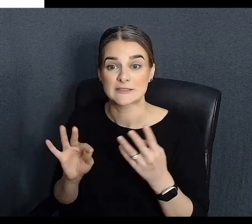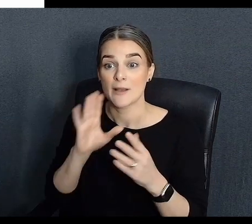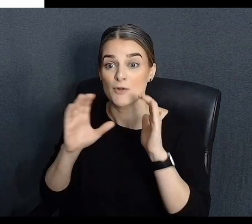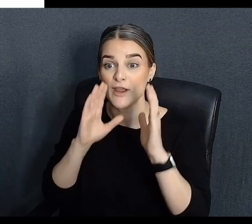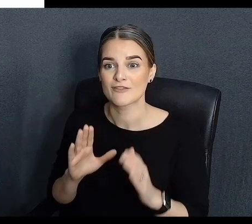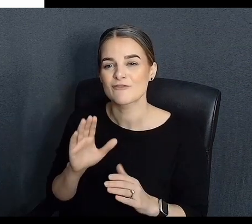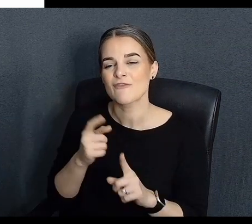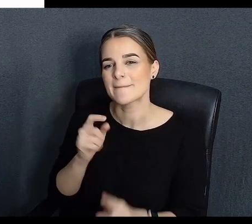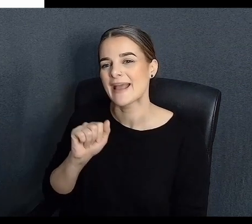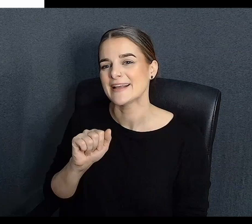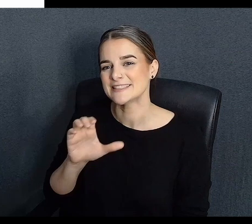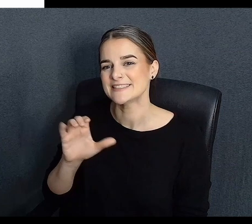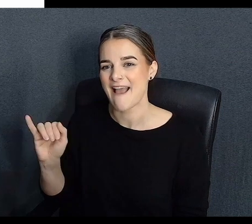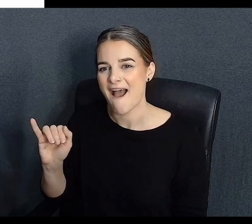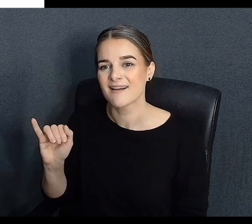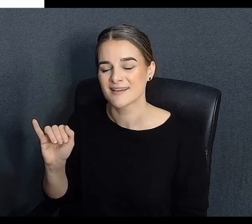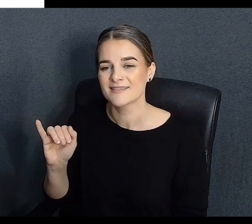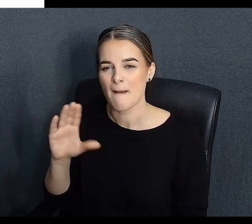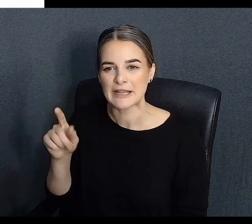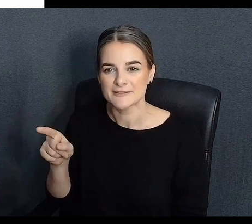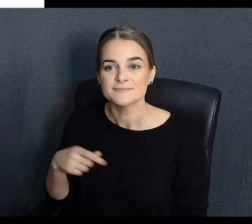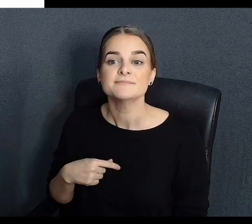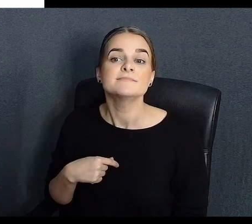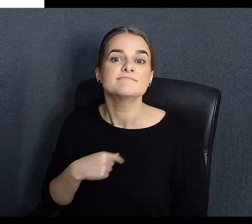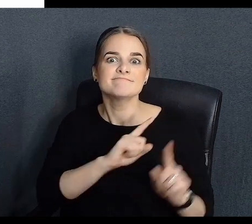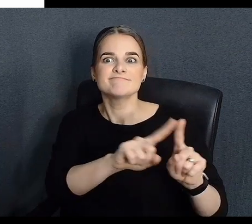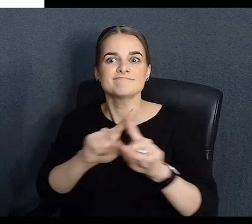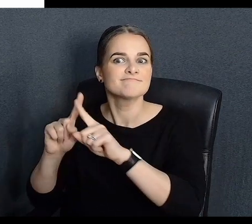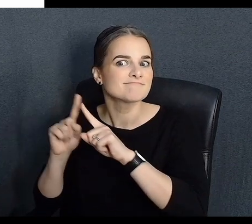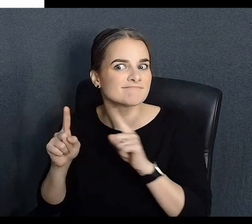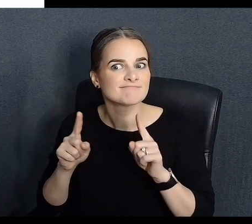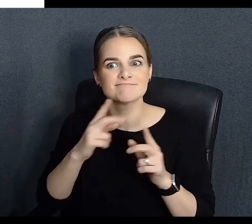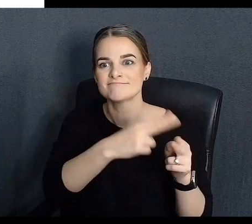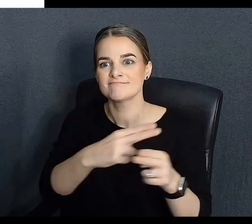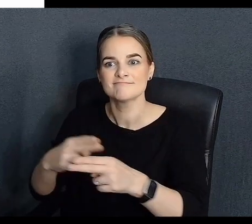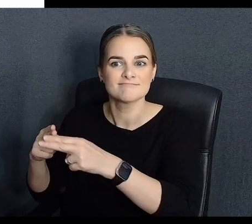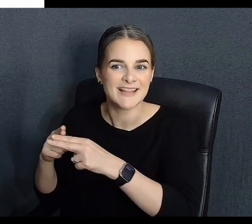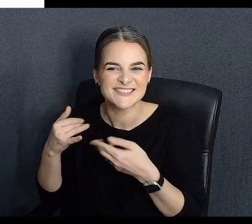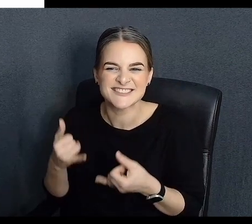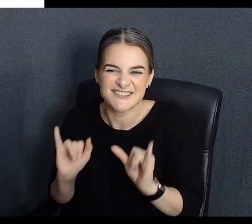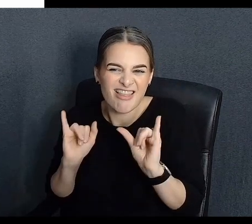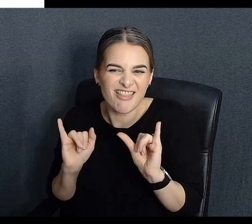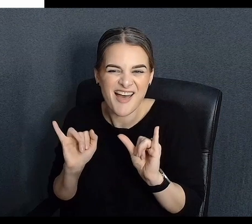Even though they have different names, at the end of the day, they're still an iPad in a case with an app,